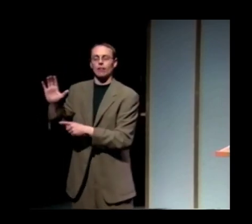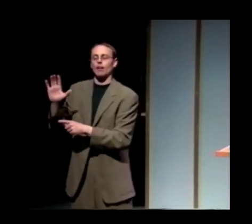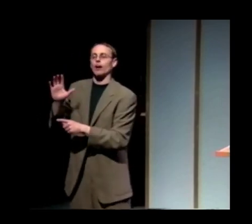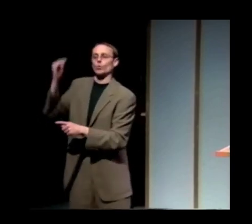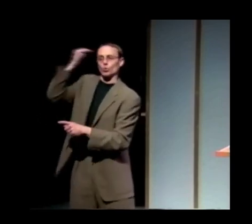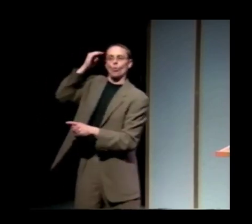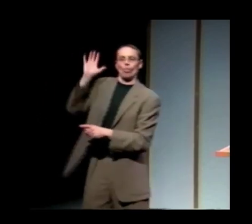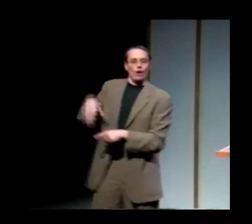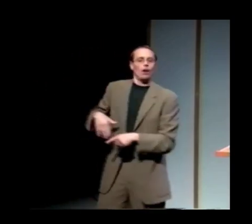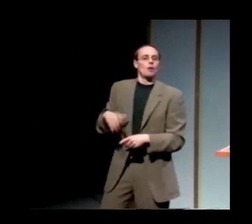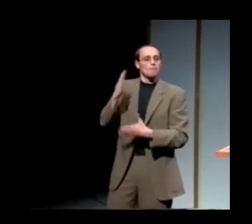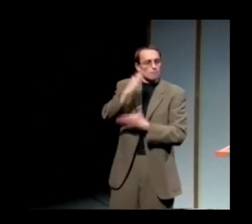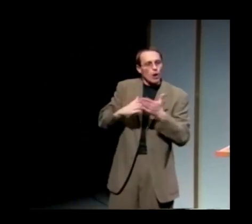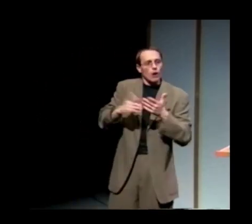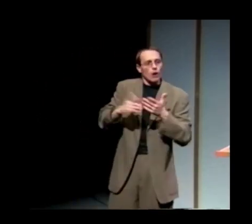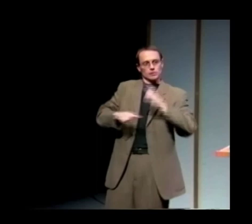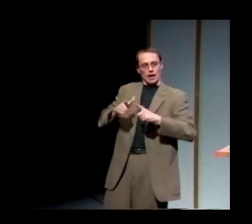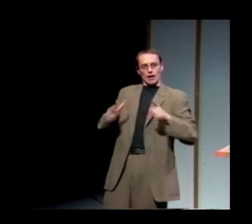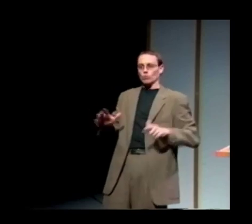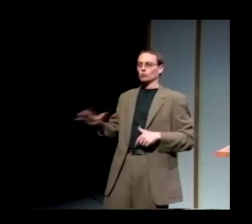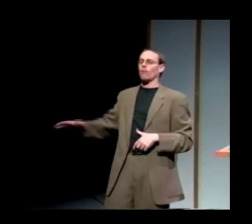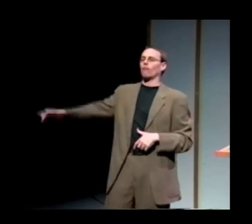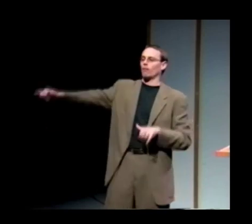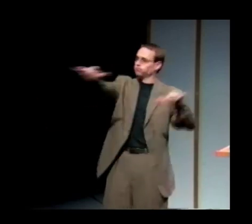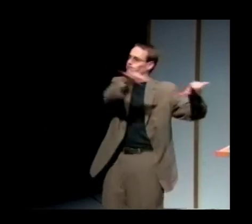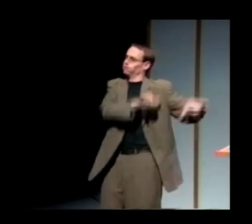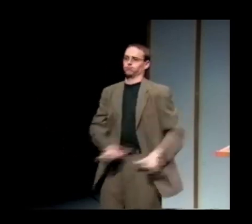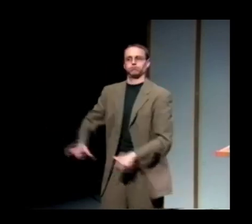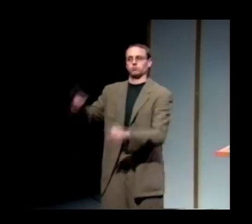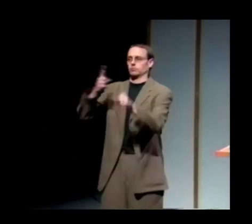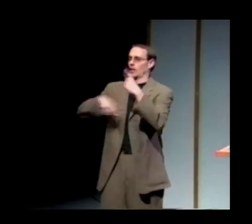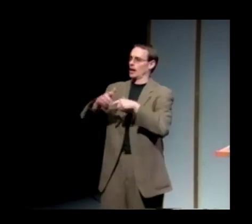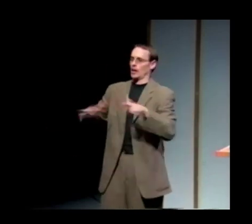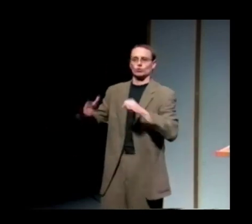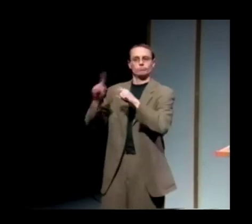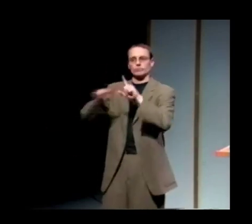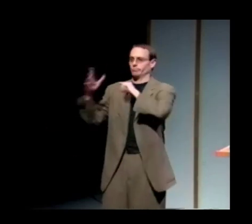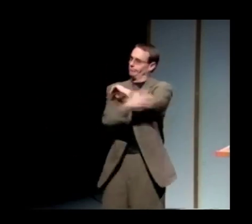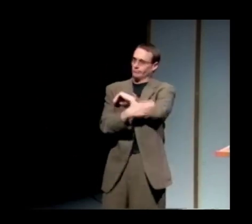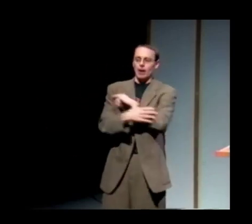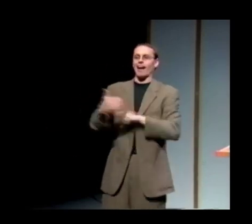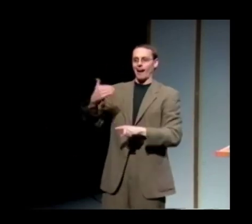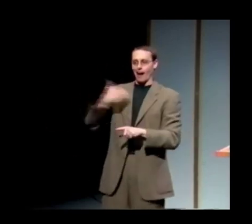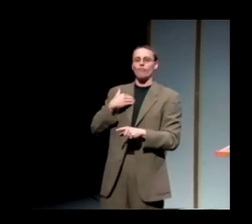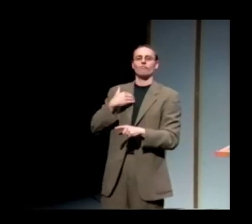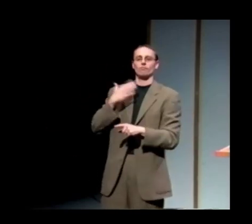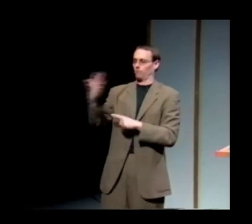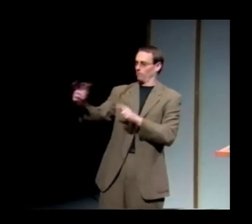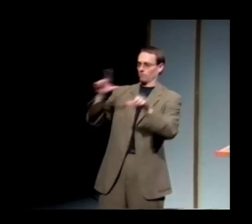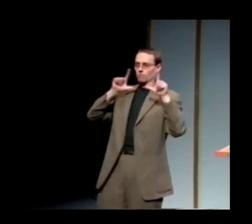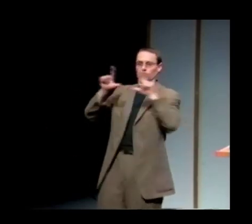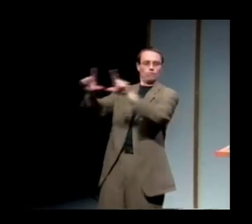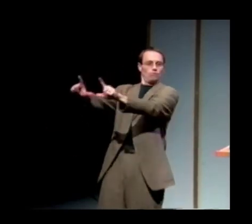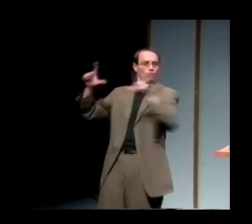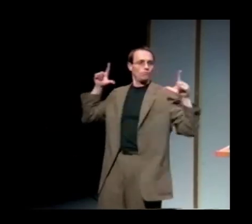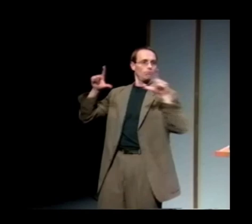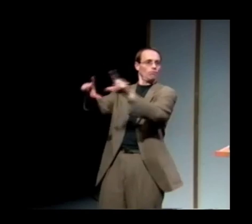IN THE FIFTH CENTURY B.C., THE GREEKS KNEW THAT THERE WAS SIGN LANGUAGE ALL OVER,